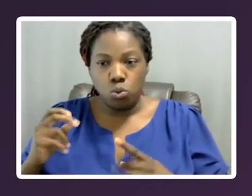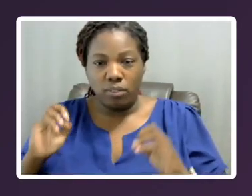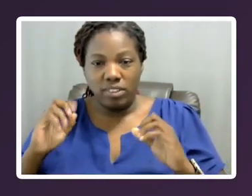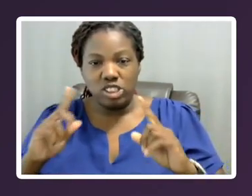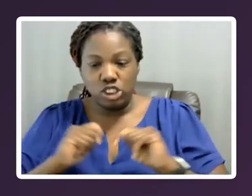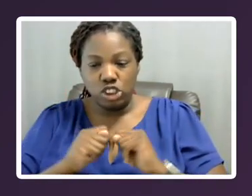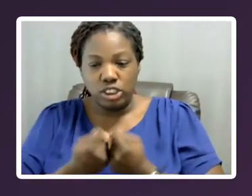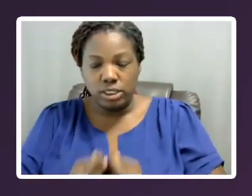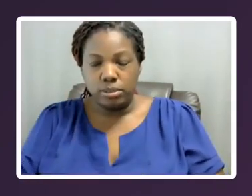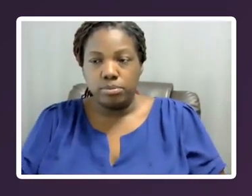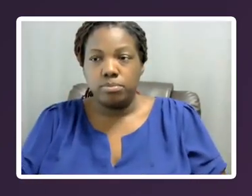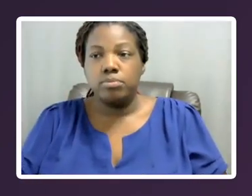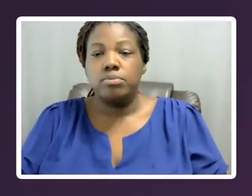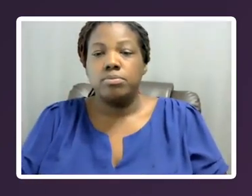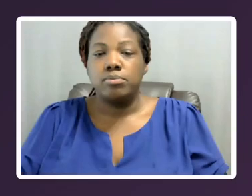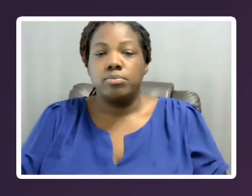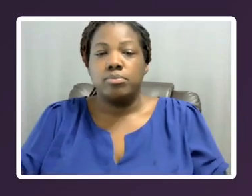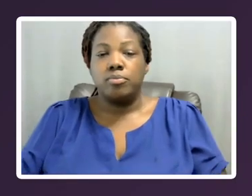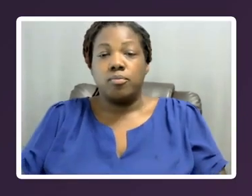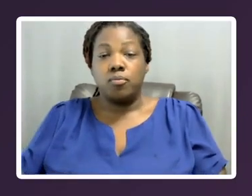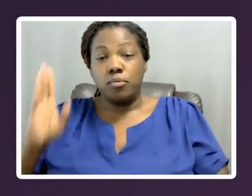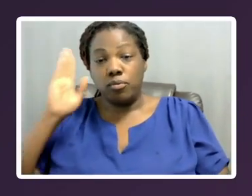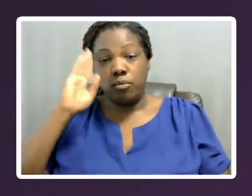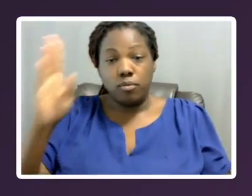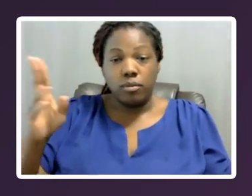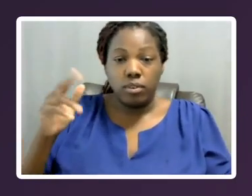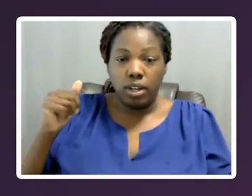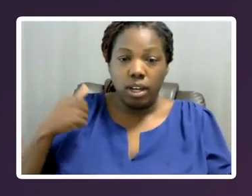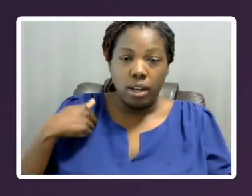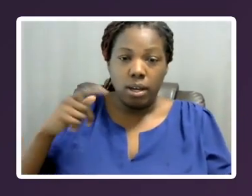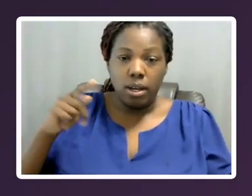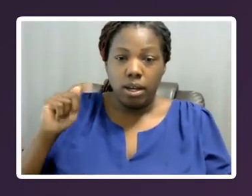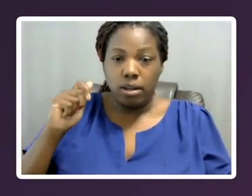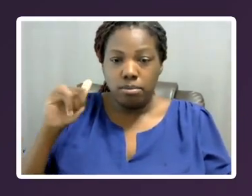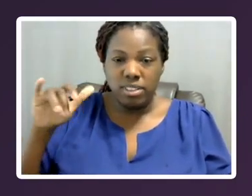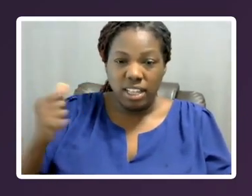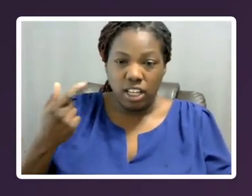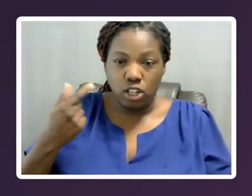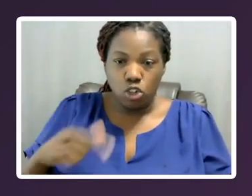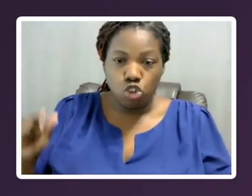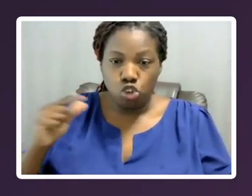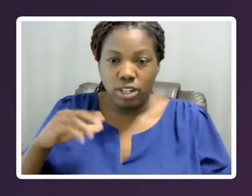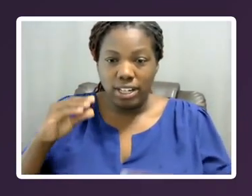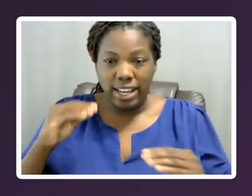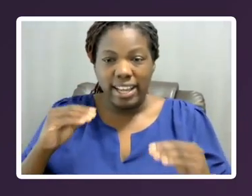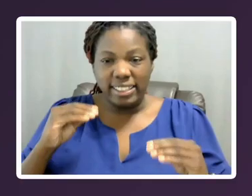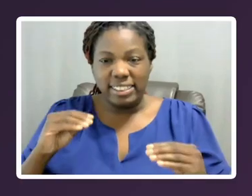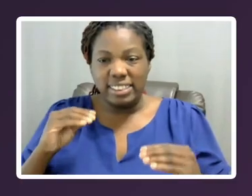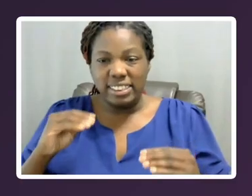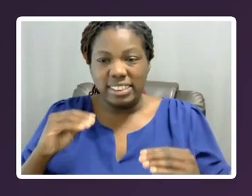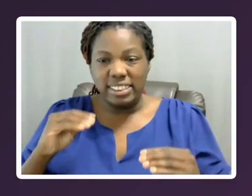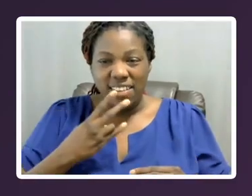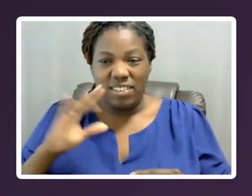Hi. I'm Teya Green. I am a DCS educator and I teach 7th and 8th grade social studies.